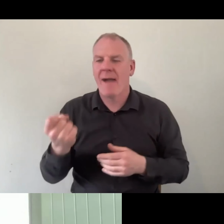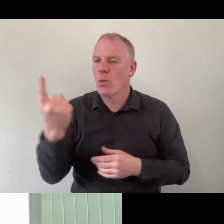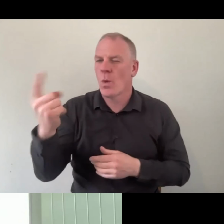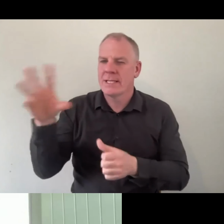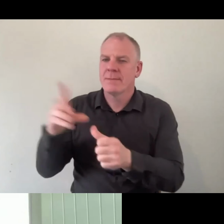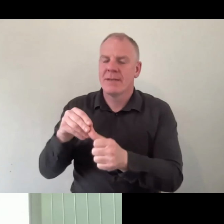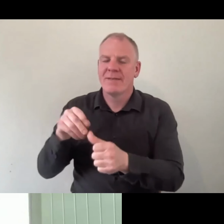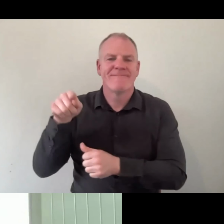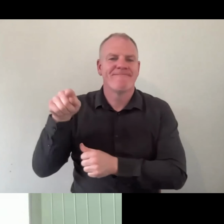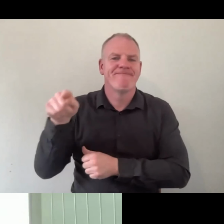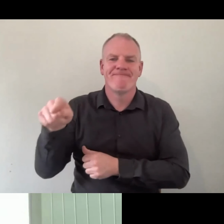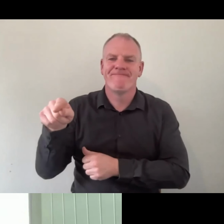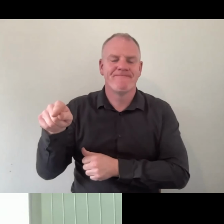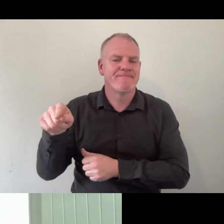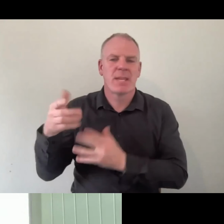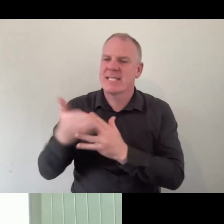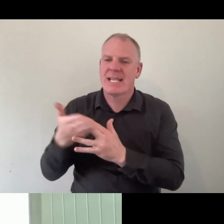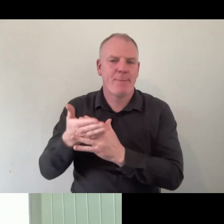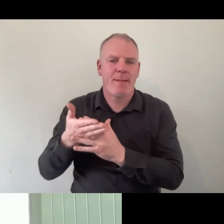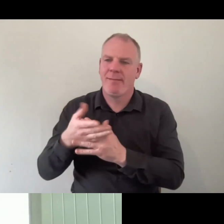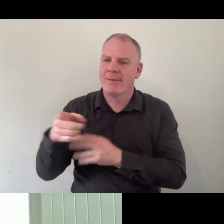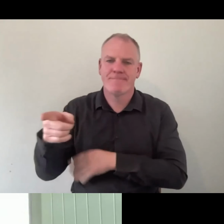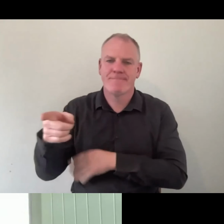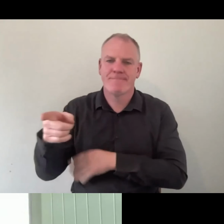there's one in particular that's become inaccessible,